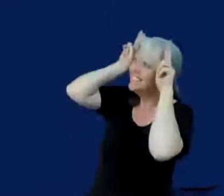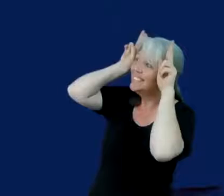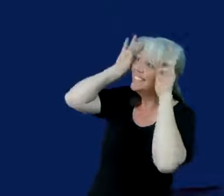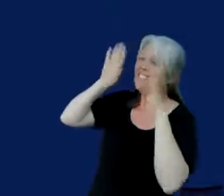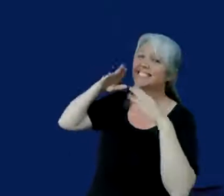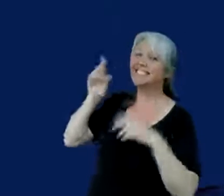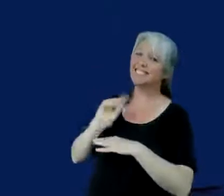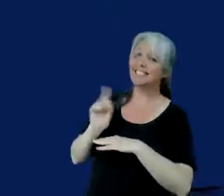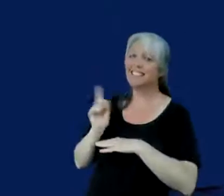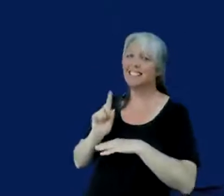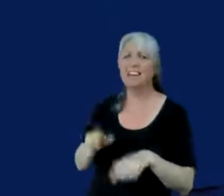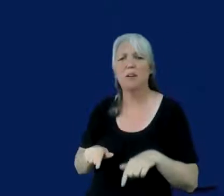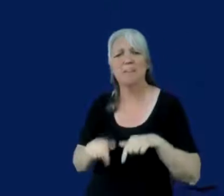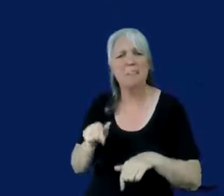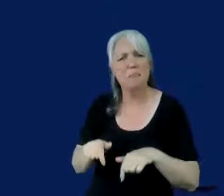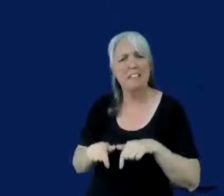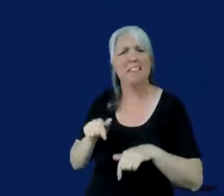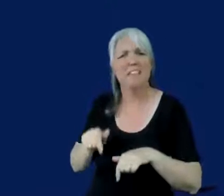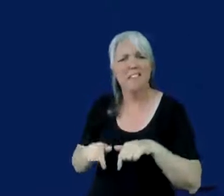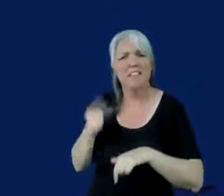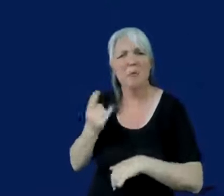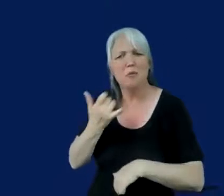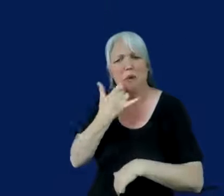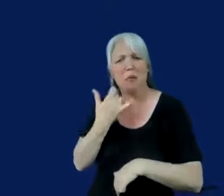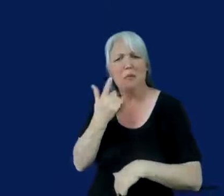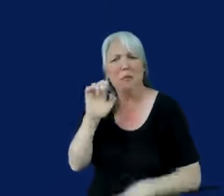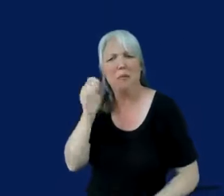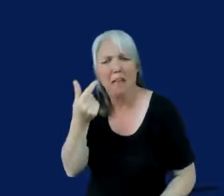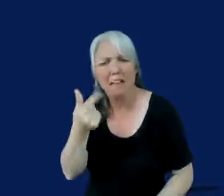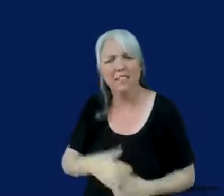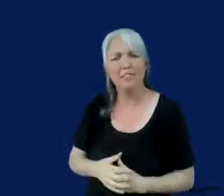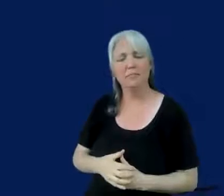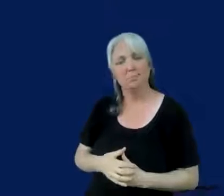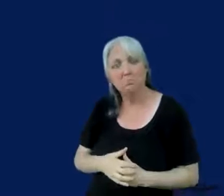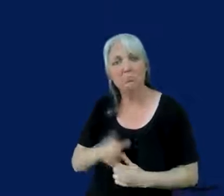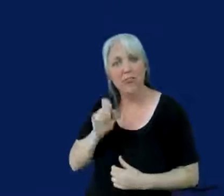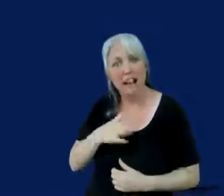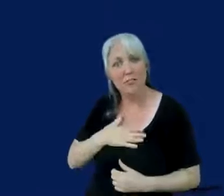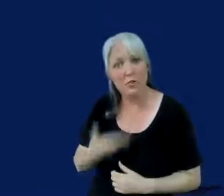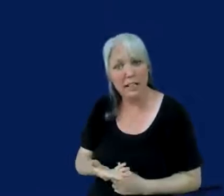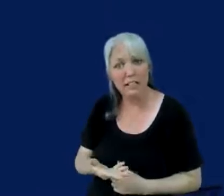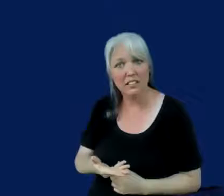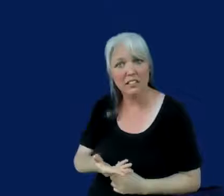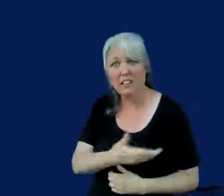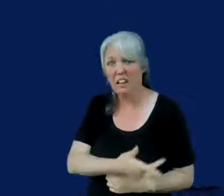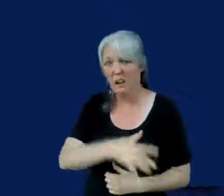He was kind of limping like something was wrong with one of his legs. And I have to admit, he stunk.